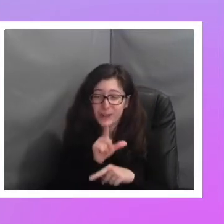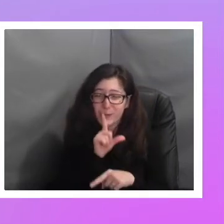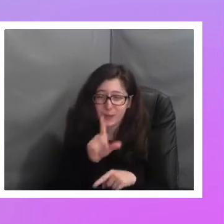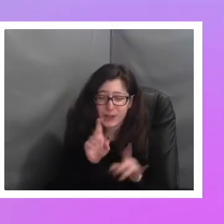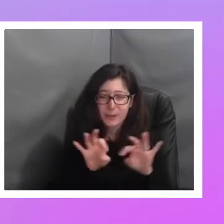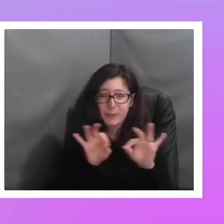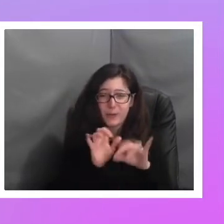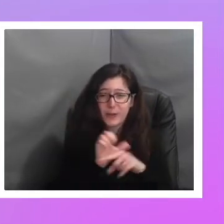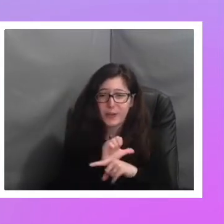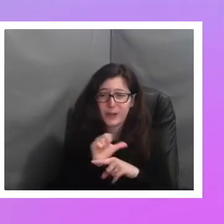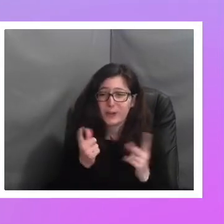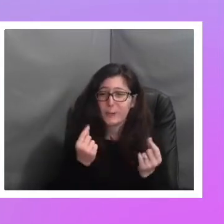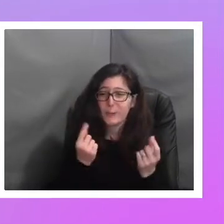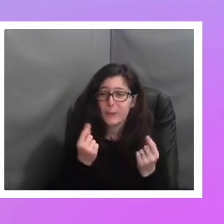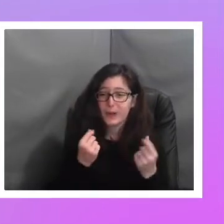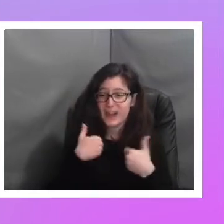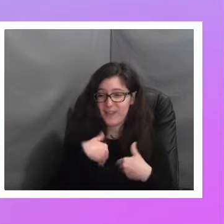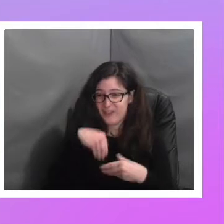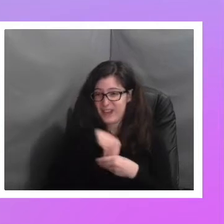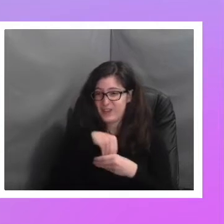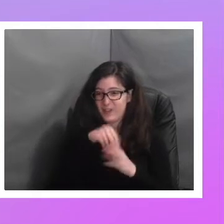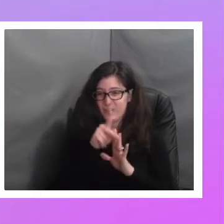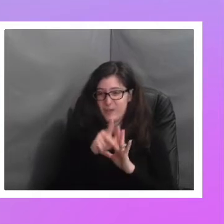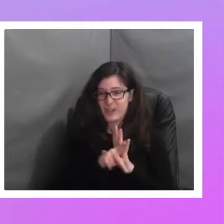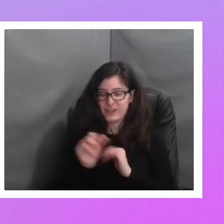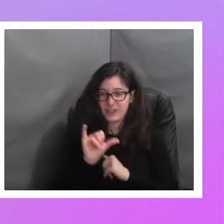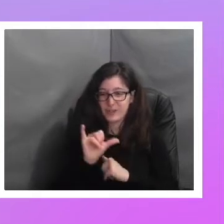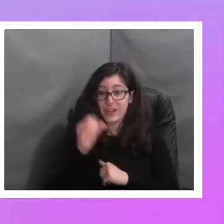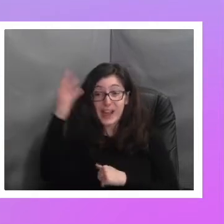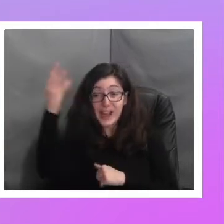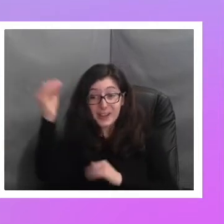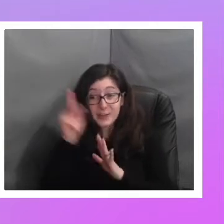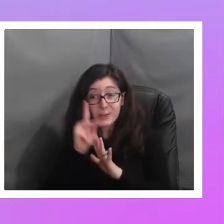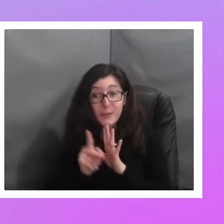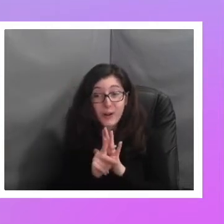is also to have internal policies, your external policies mean very little